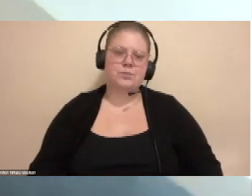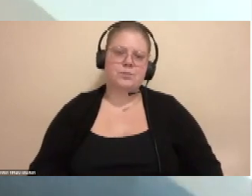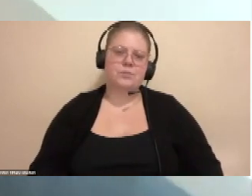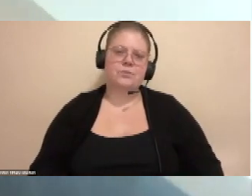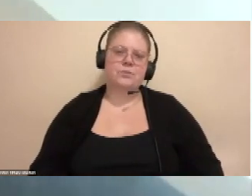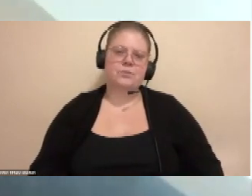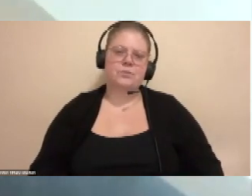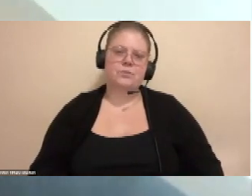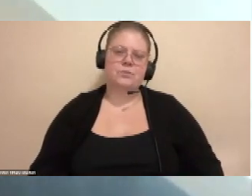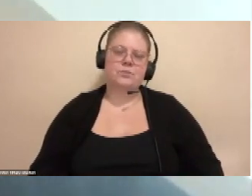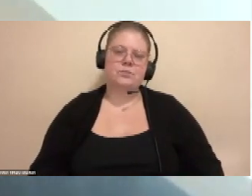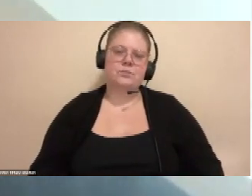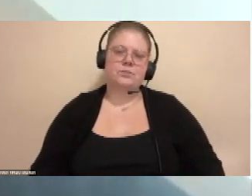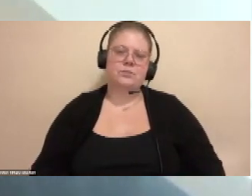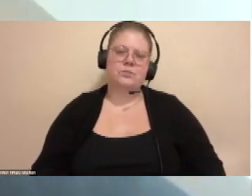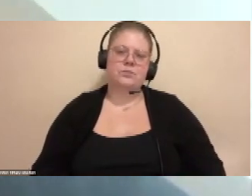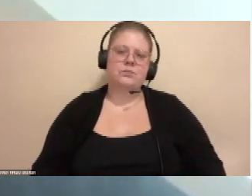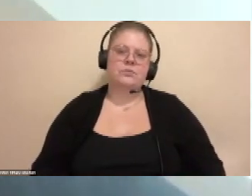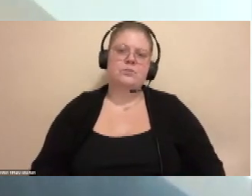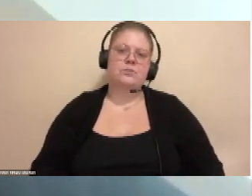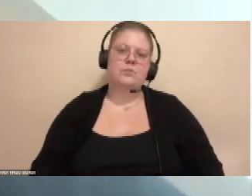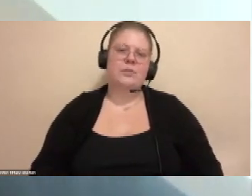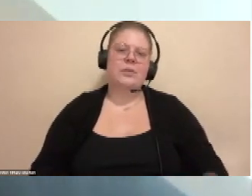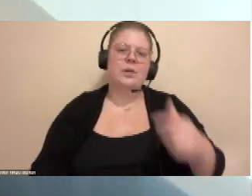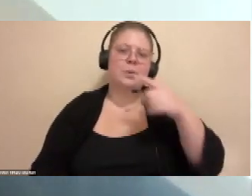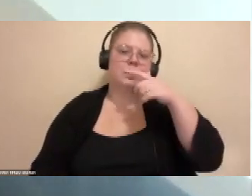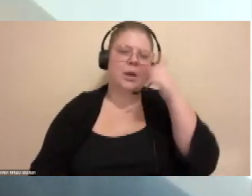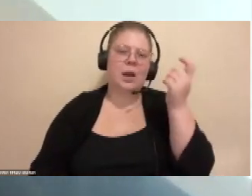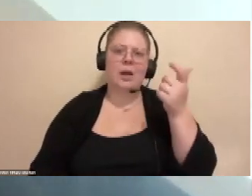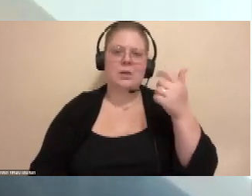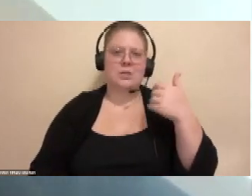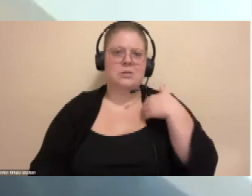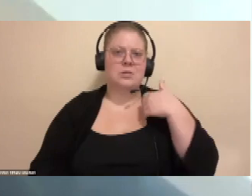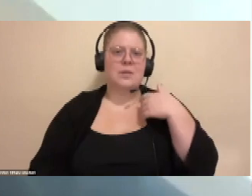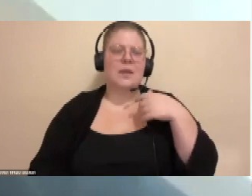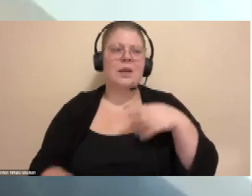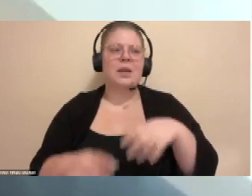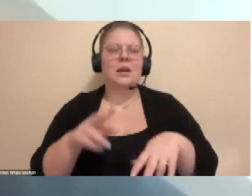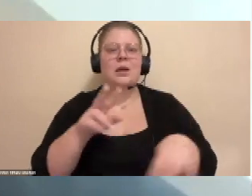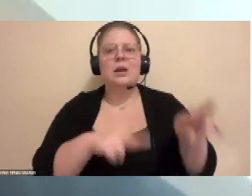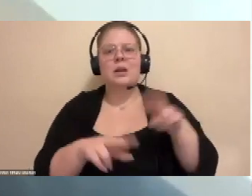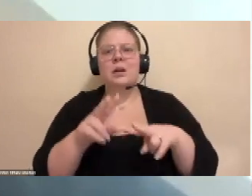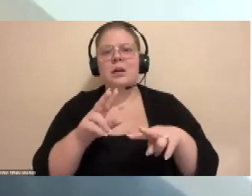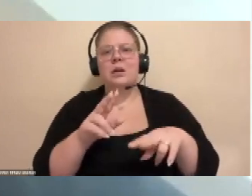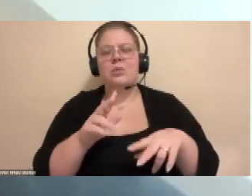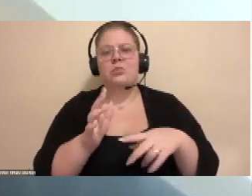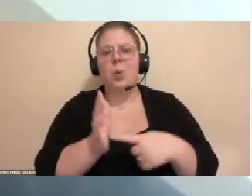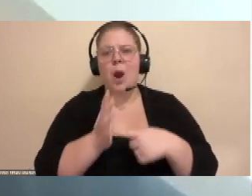the regular assessment requirements including MDS.